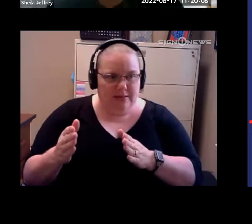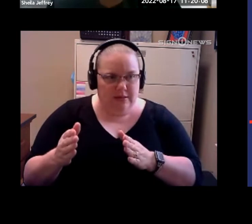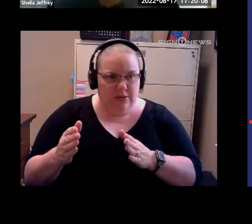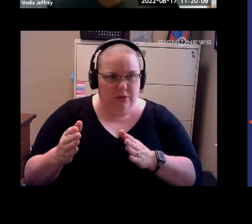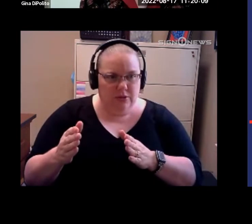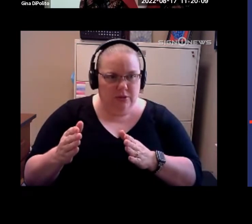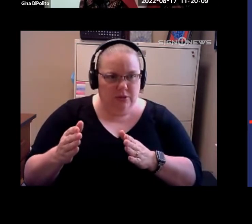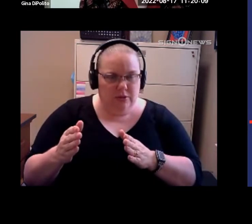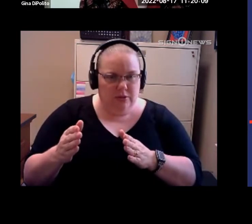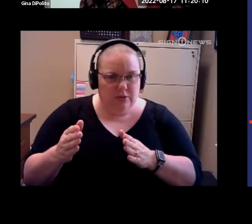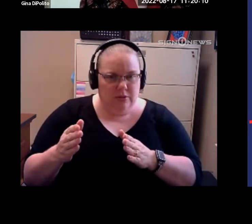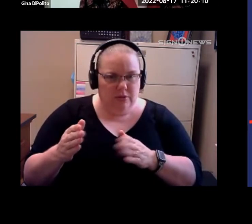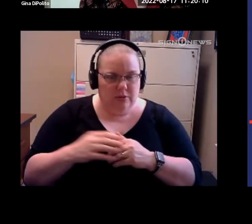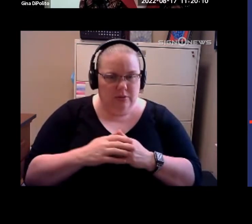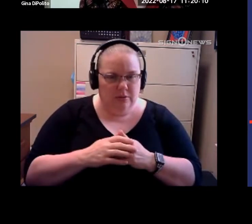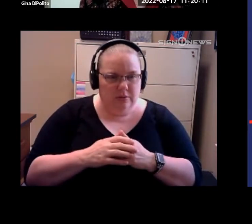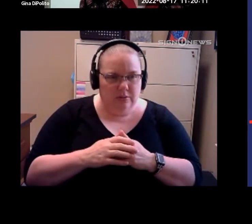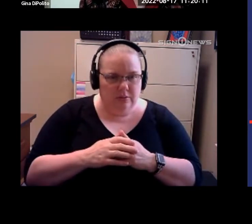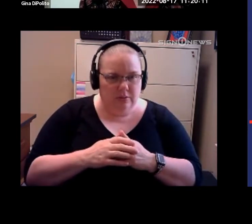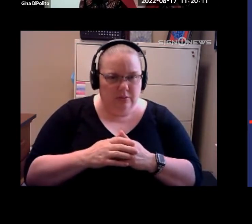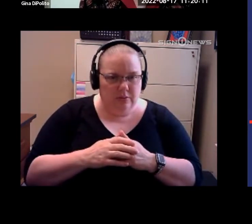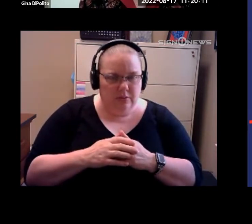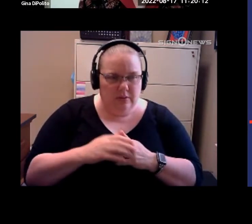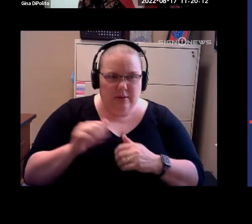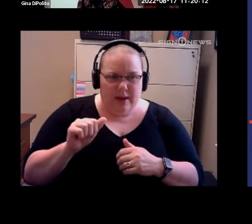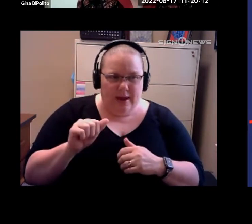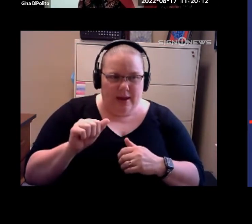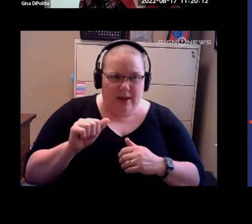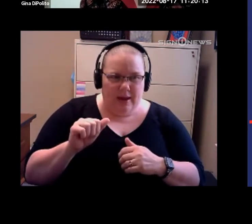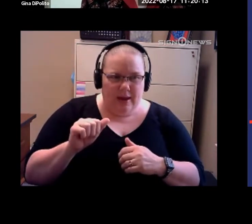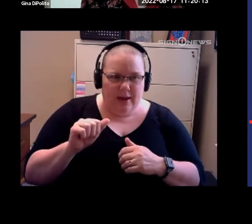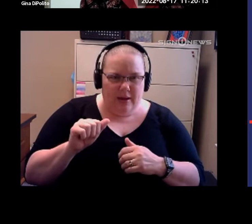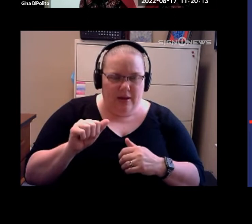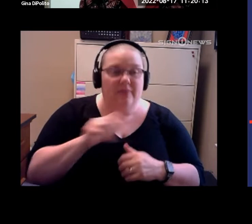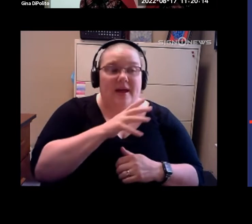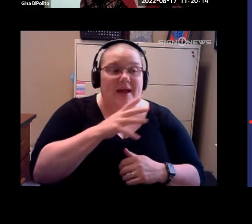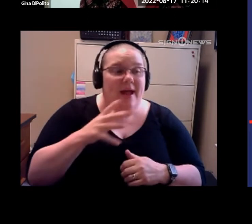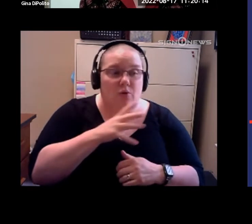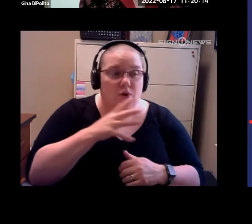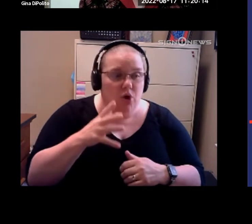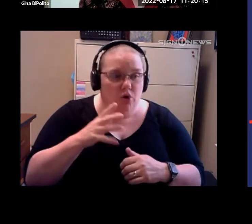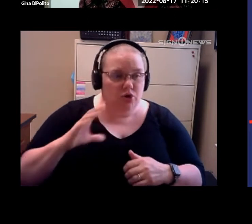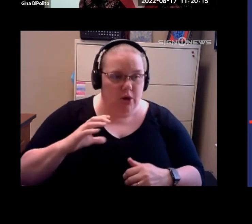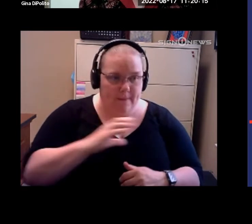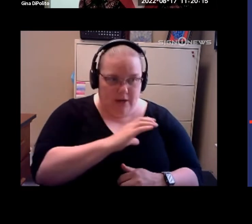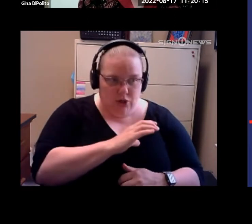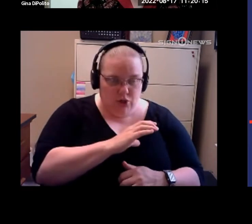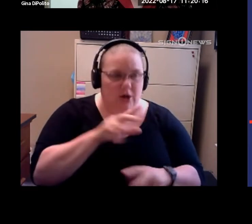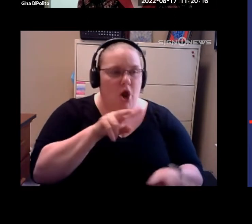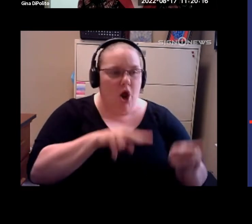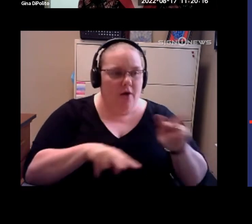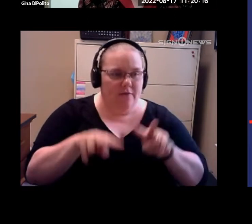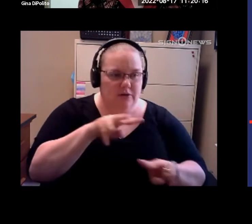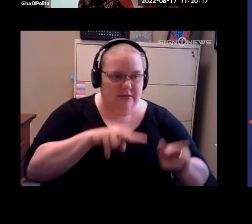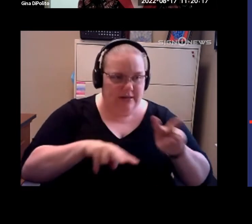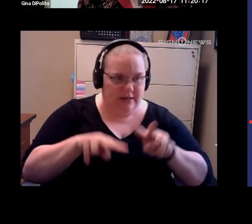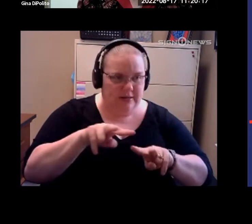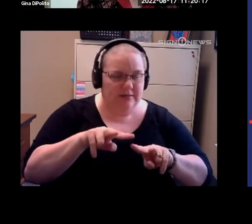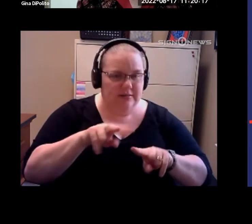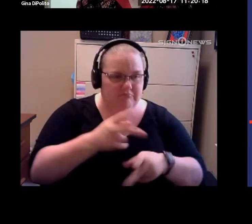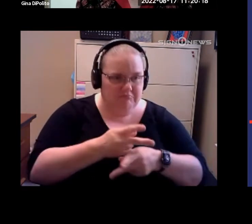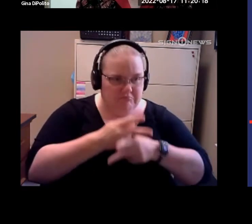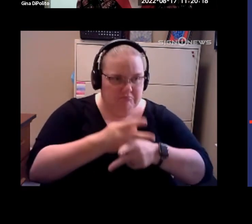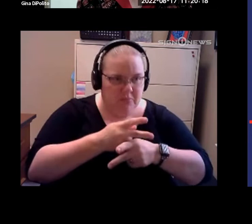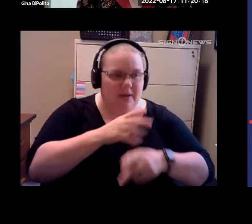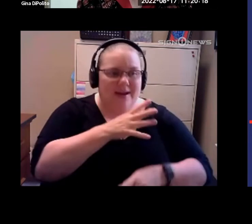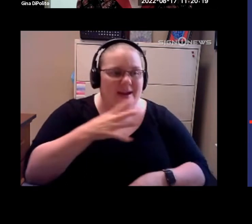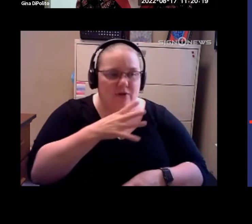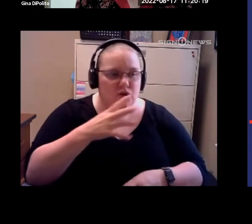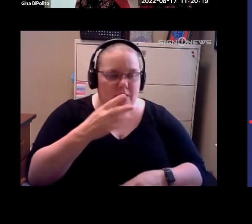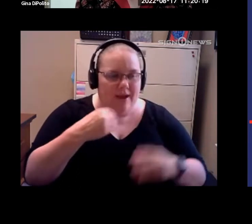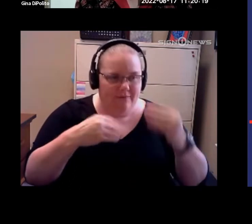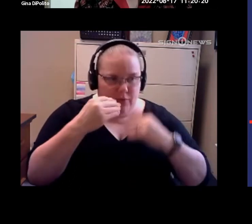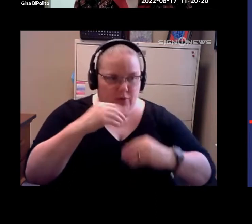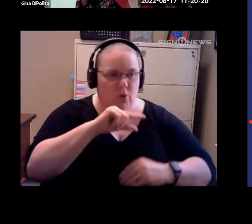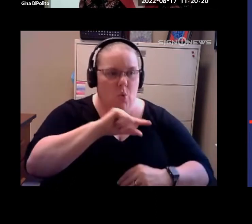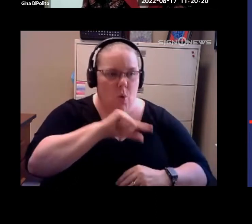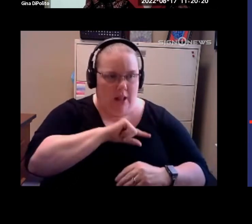the agriculture okay commissioner overseas Agriculture and boom probably in Georgia they